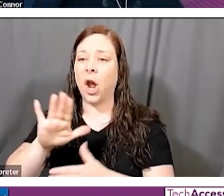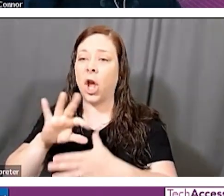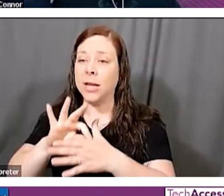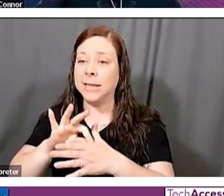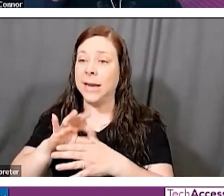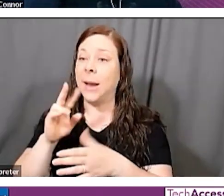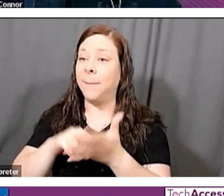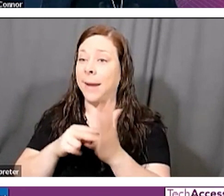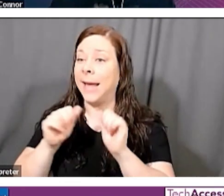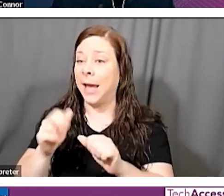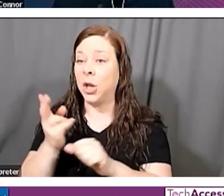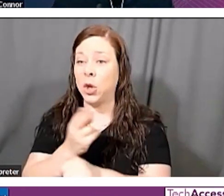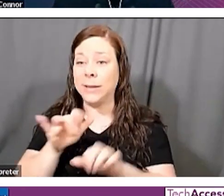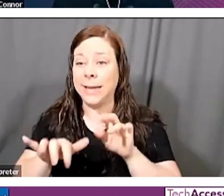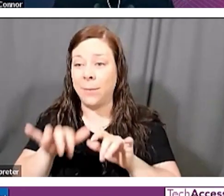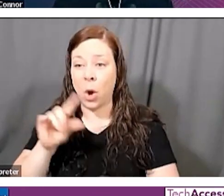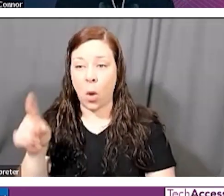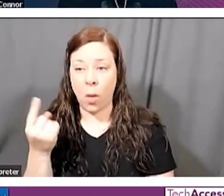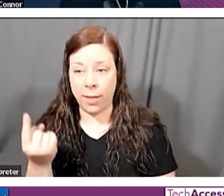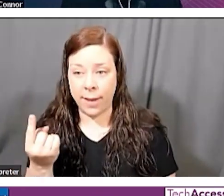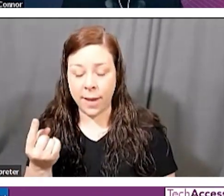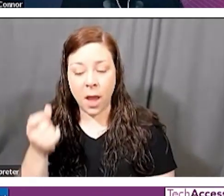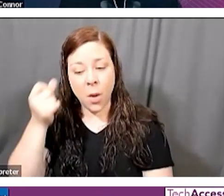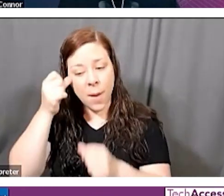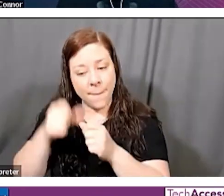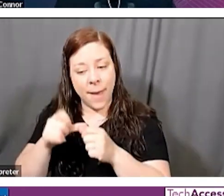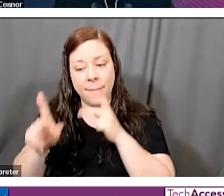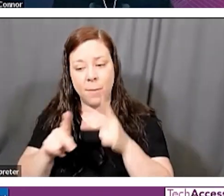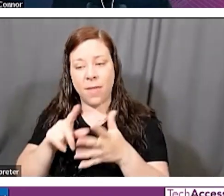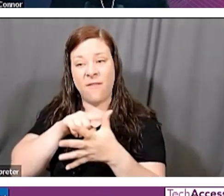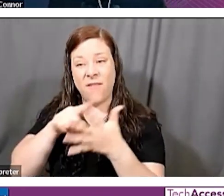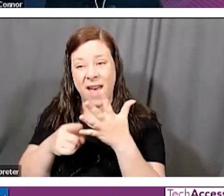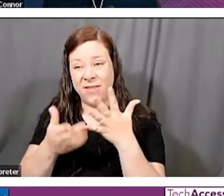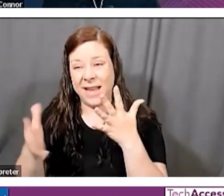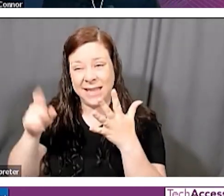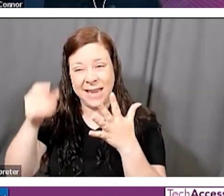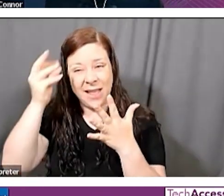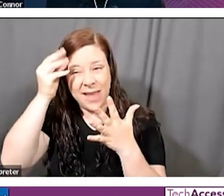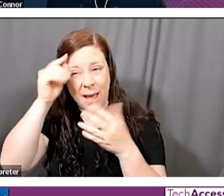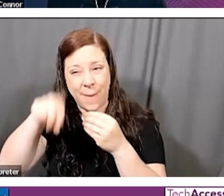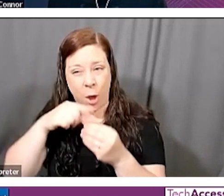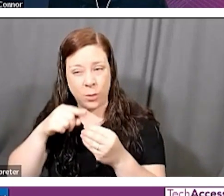that reminds folks what are the five things they need to think about as they tab through that? That could be a version of micro-learning,